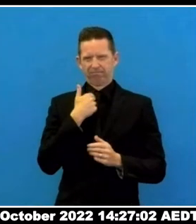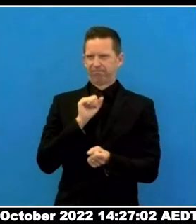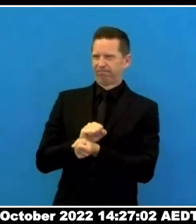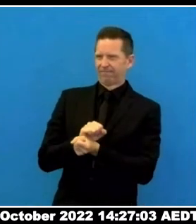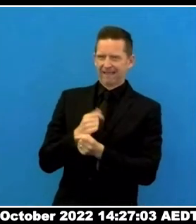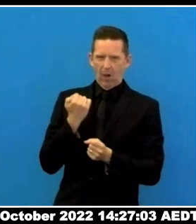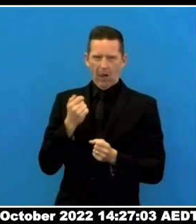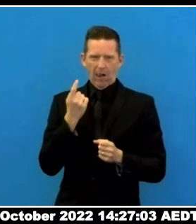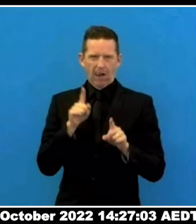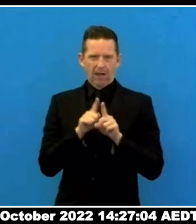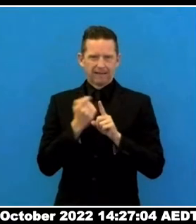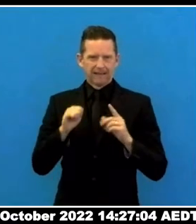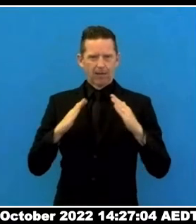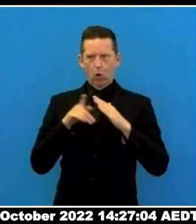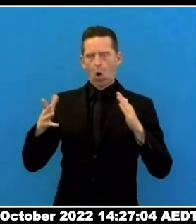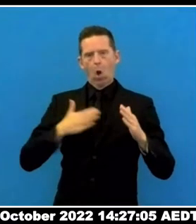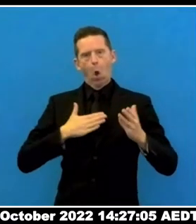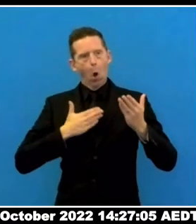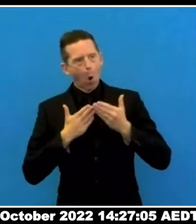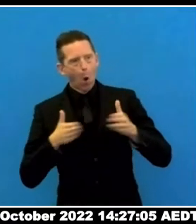She likes to she likes open places.